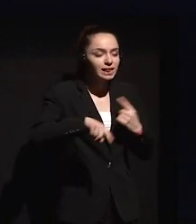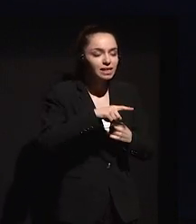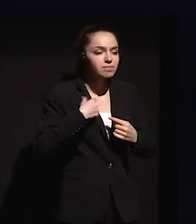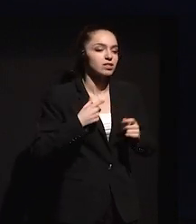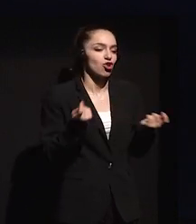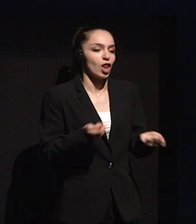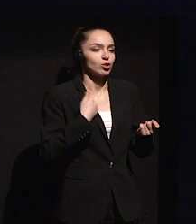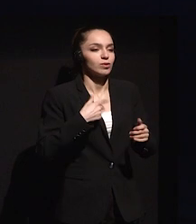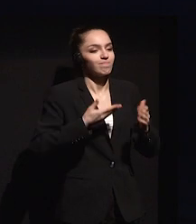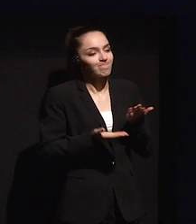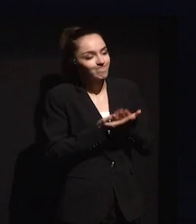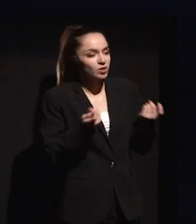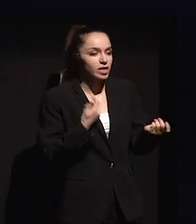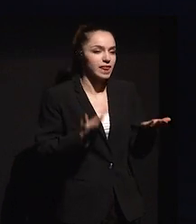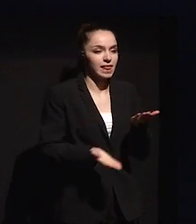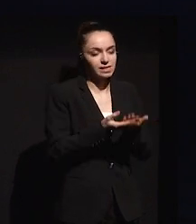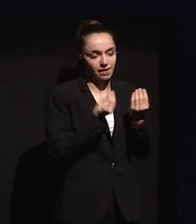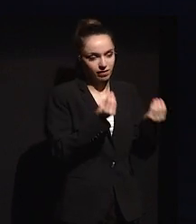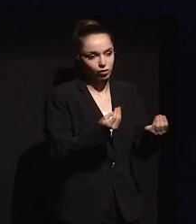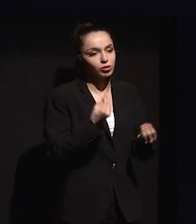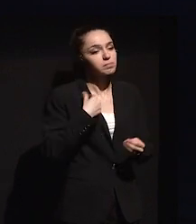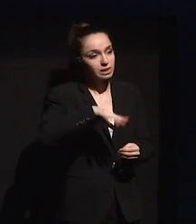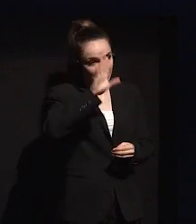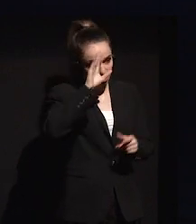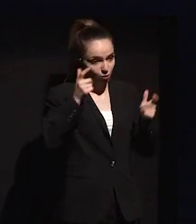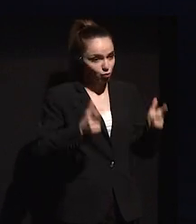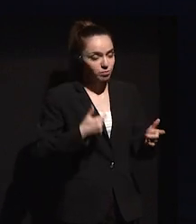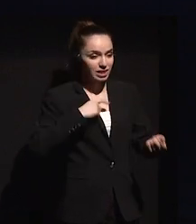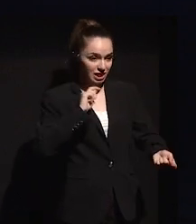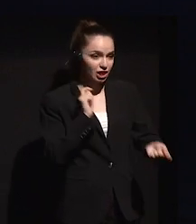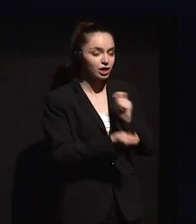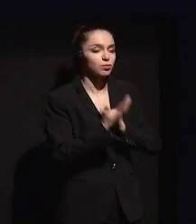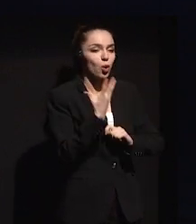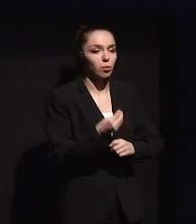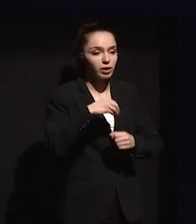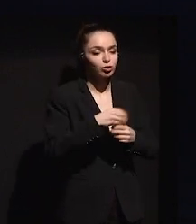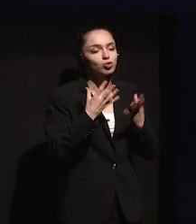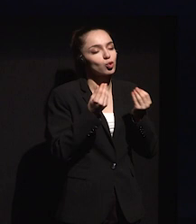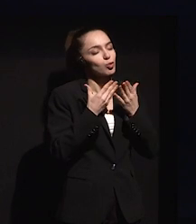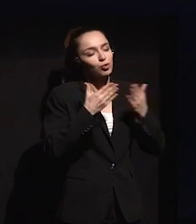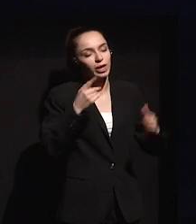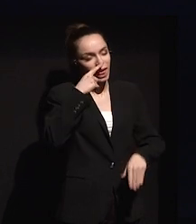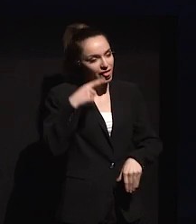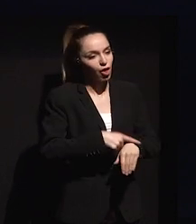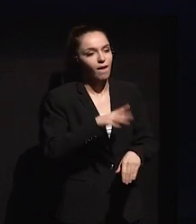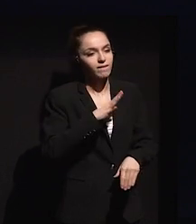Therefore, we work with great faith and devotion to bring about change in Istanbul.